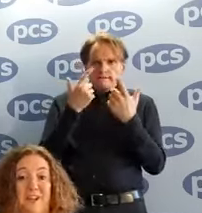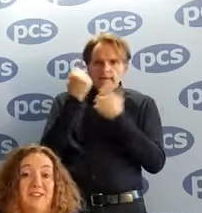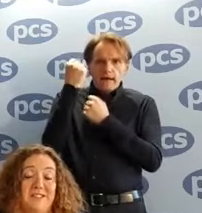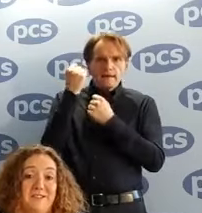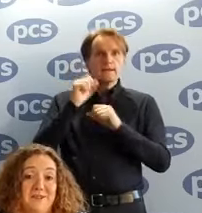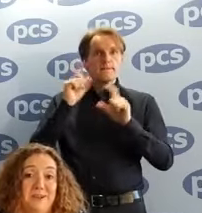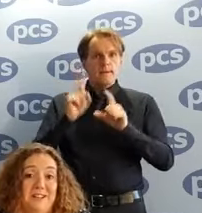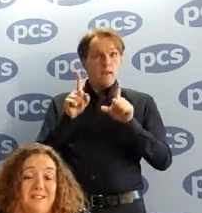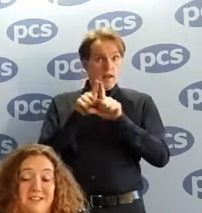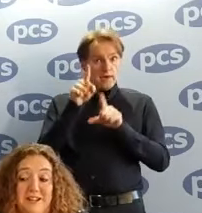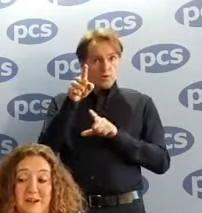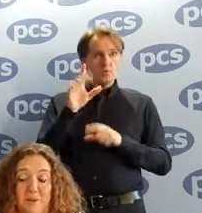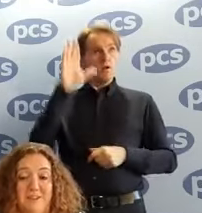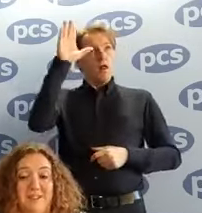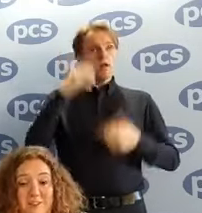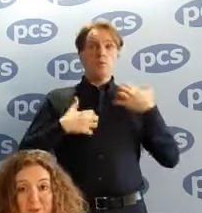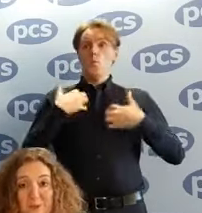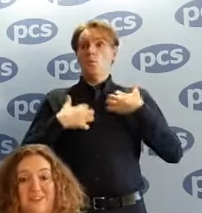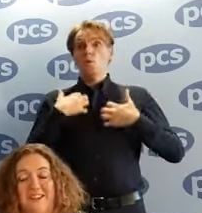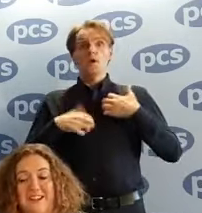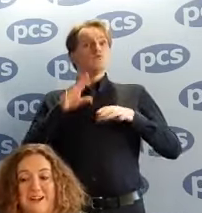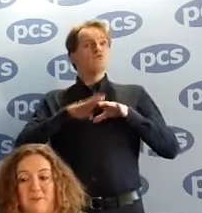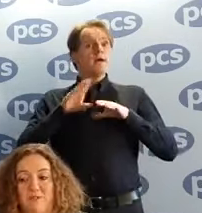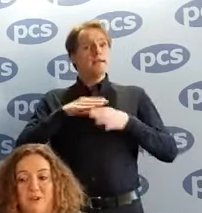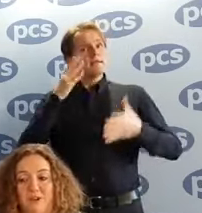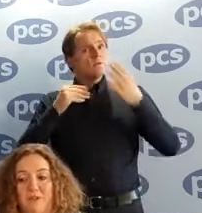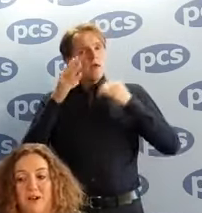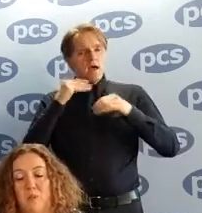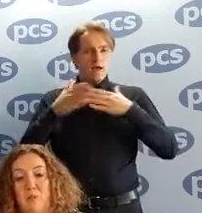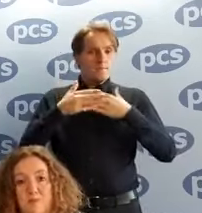like Kirsty who's willing to put herself forward and get more involved and we